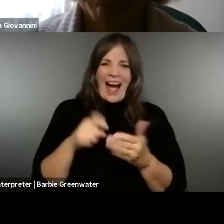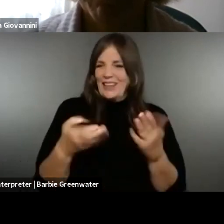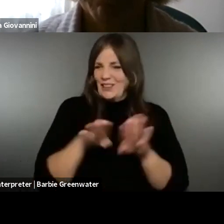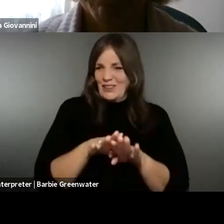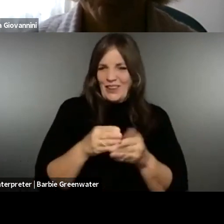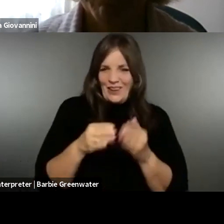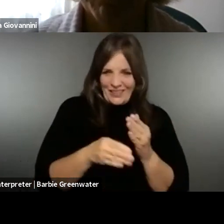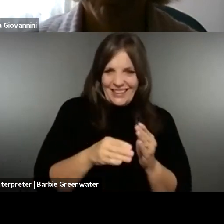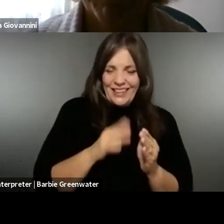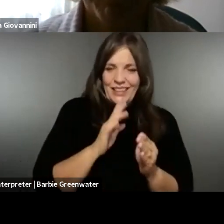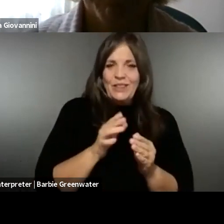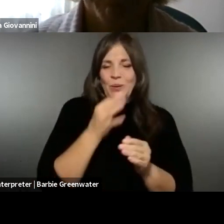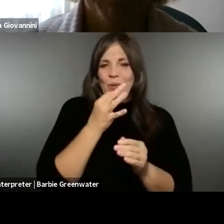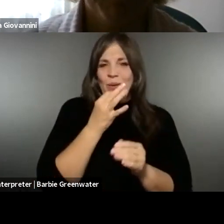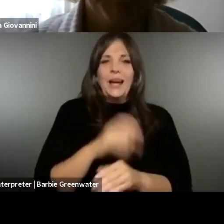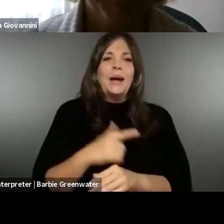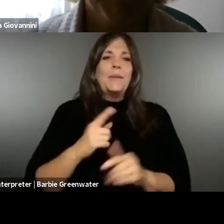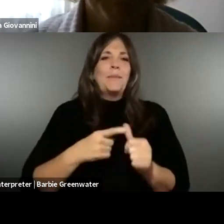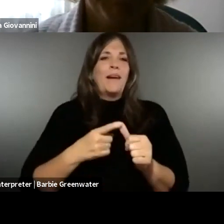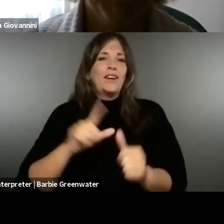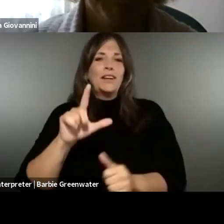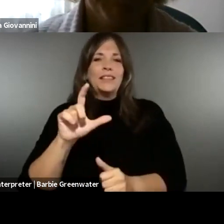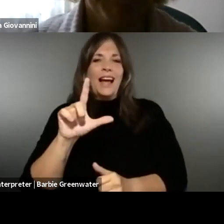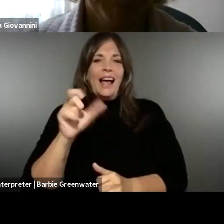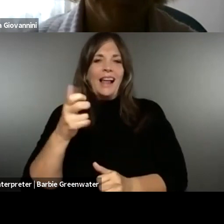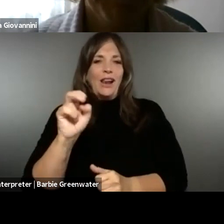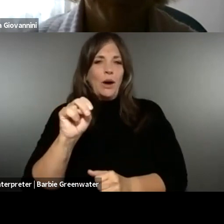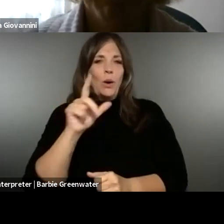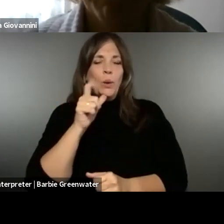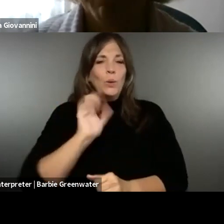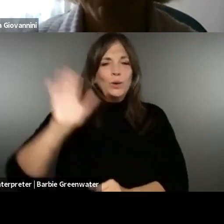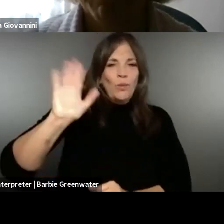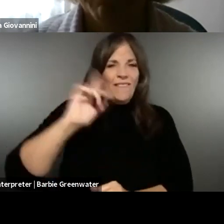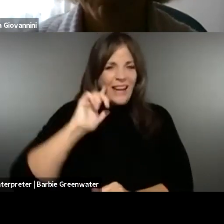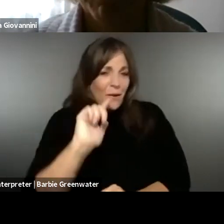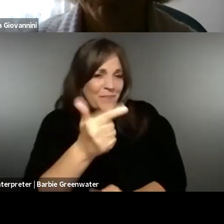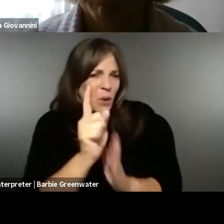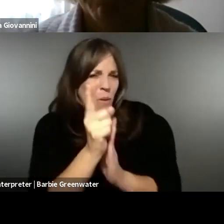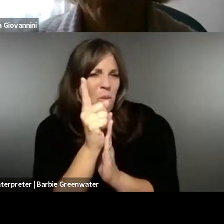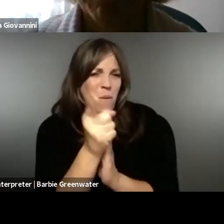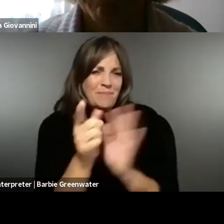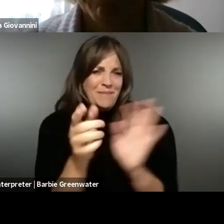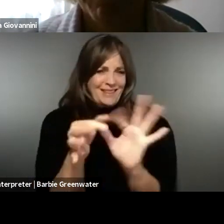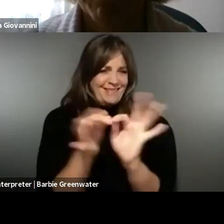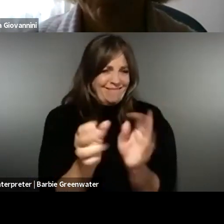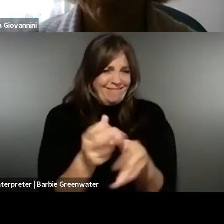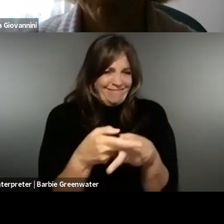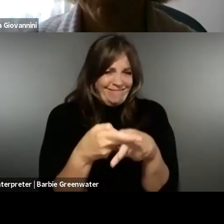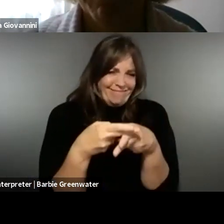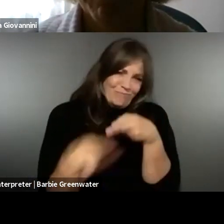I know we have two people that need to run at 3:00 sharp, so I need to finalize this, but I wanted to give also the floor to